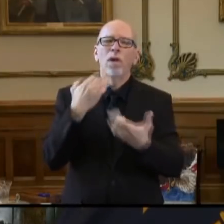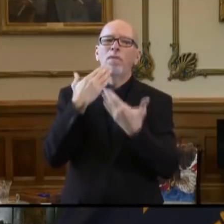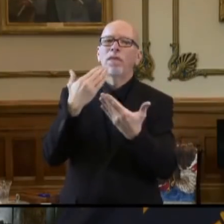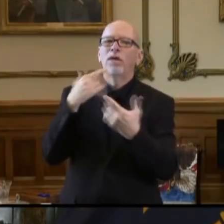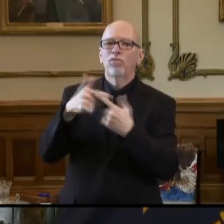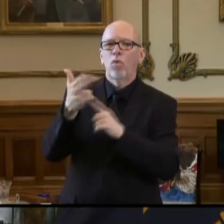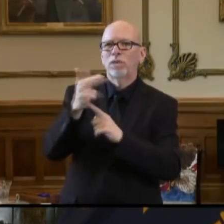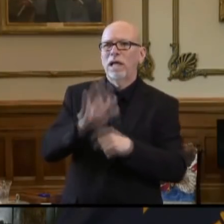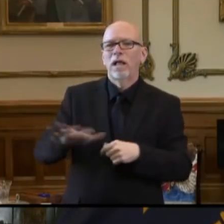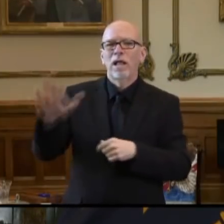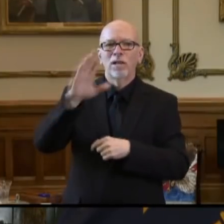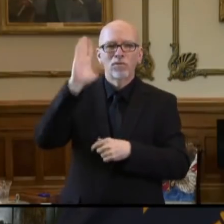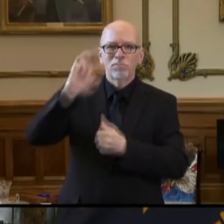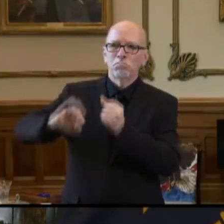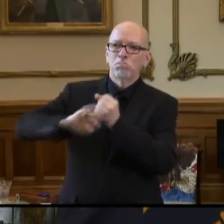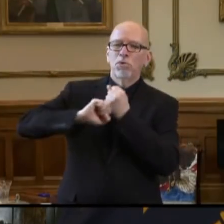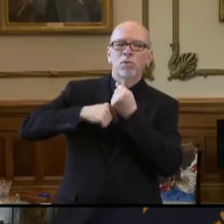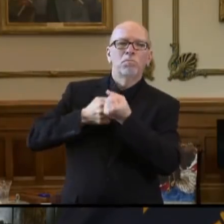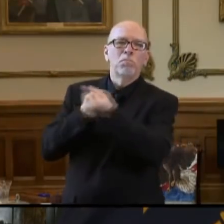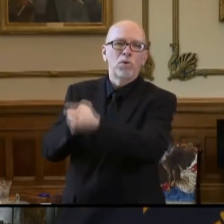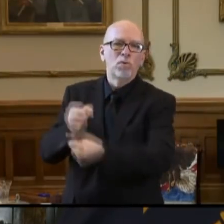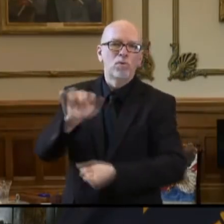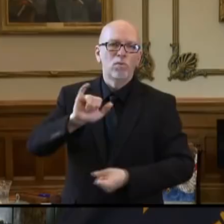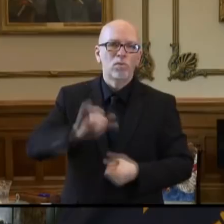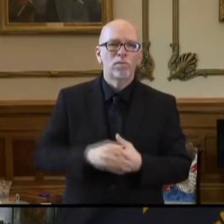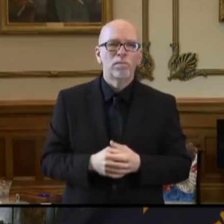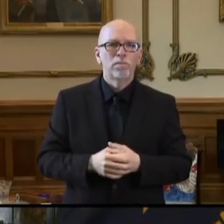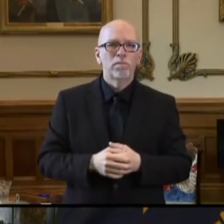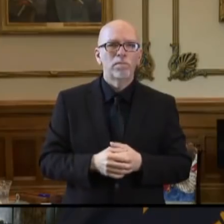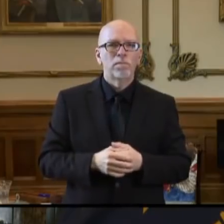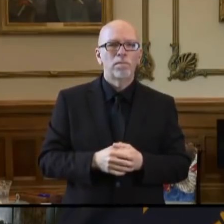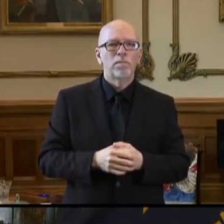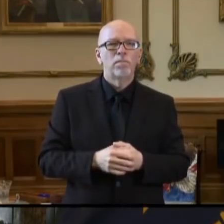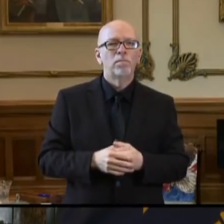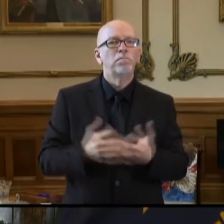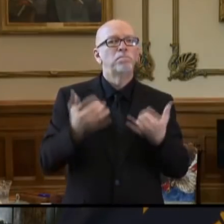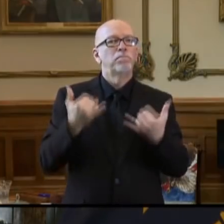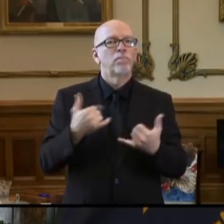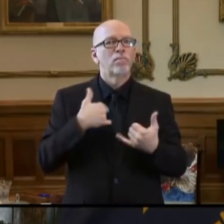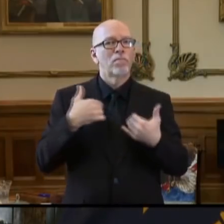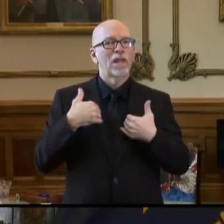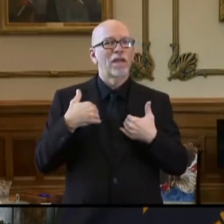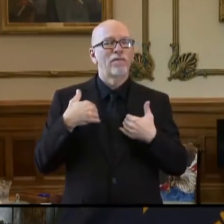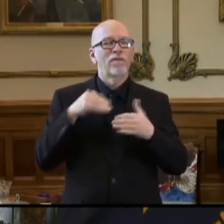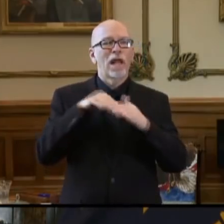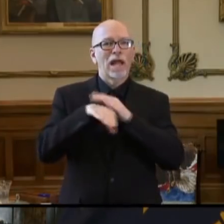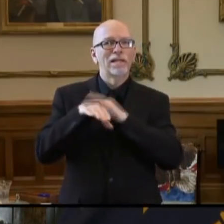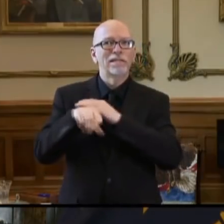TROOPERS, YOU HAVE SAID TO US NOTHING IS OFF LIMITS AND WE JUST WANT TO SAY THANK YOU. YOU'VE GOT OUR BACKS AND WE'VE